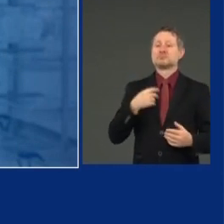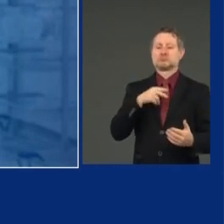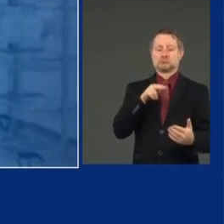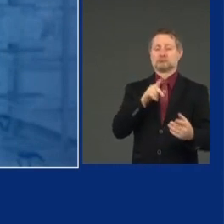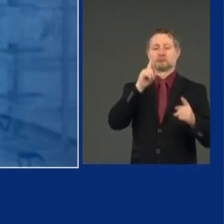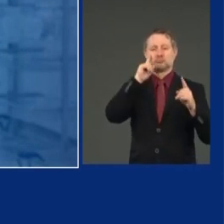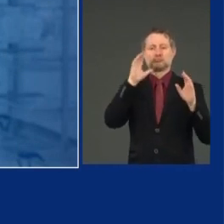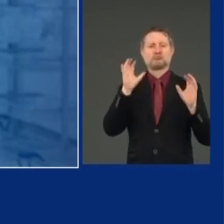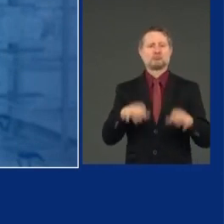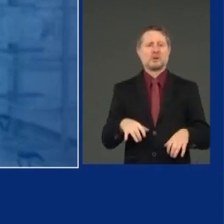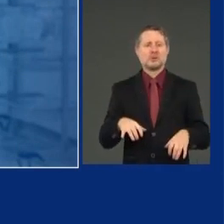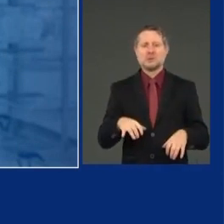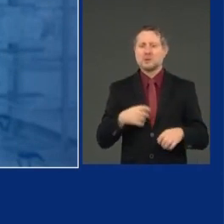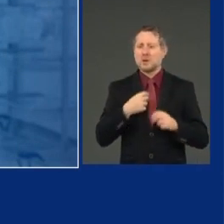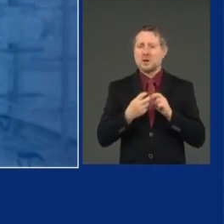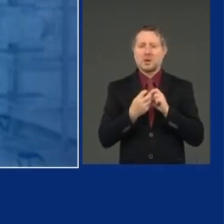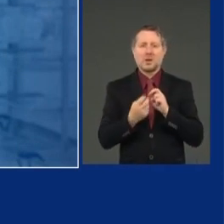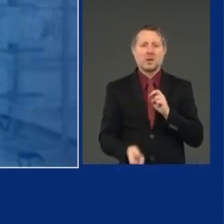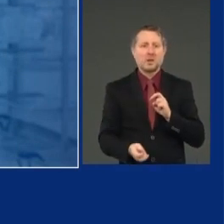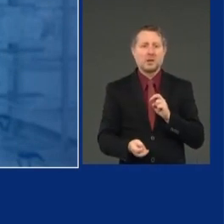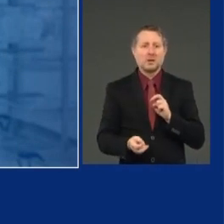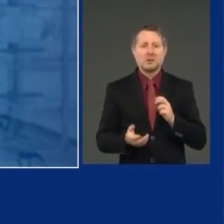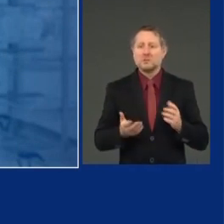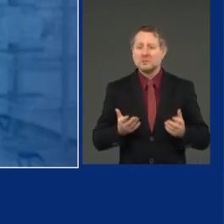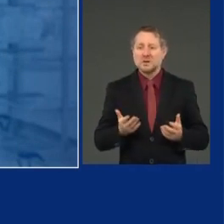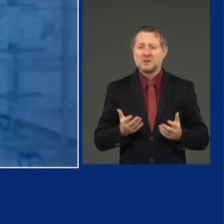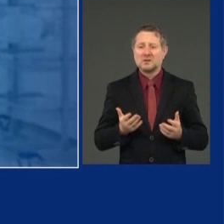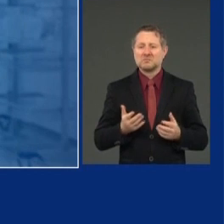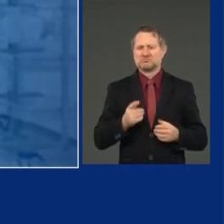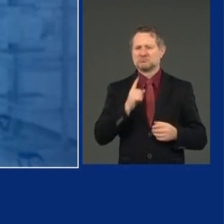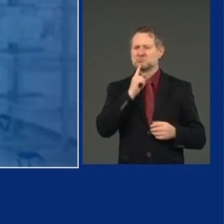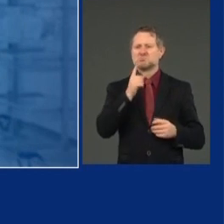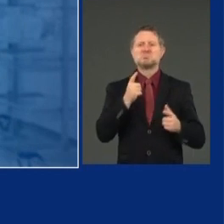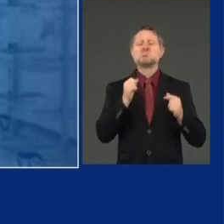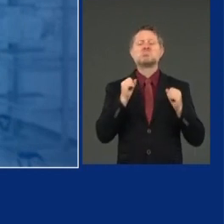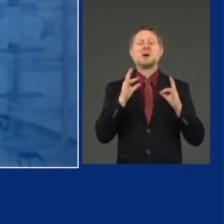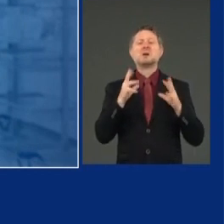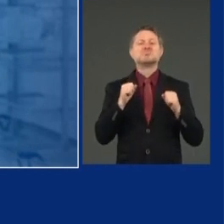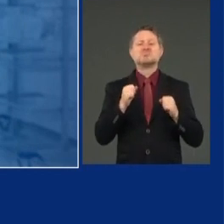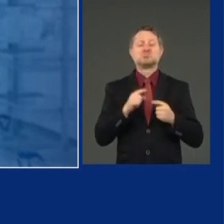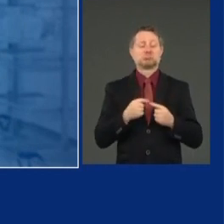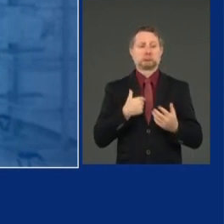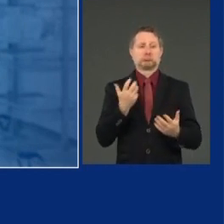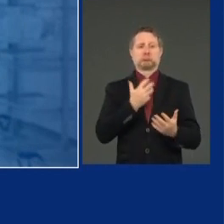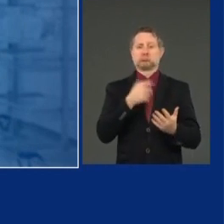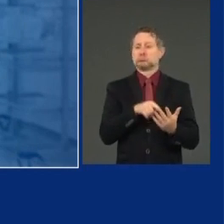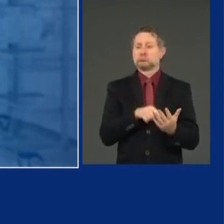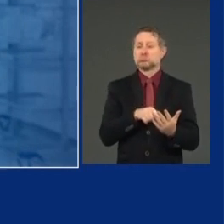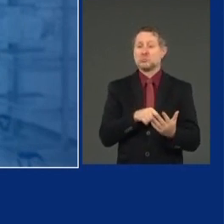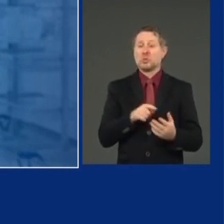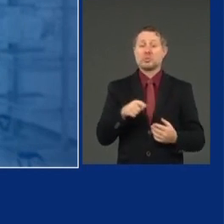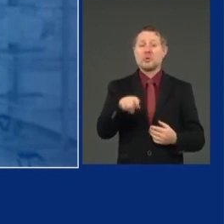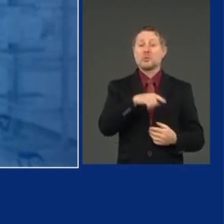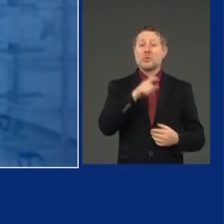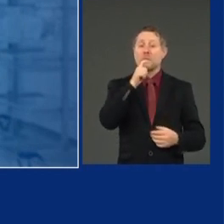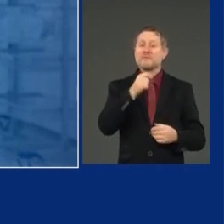AGAIN, LOOK AT THE FACTS. WHAT SHOCKS ME TO THIS DAY, AND